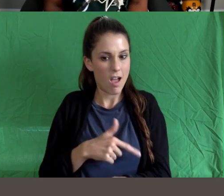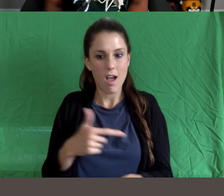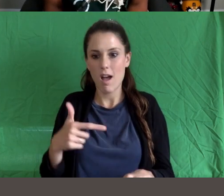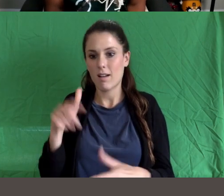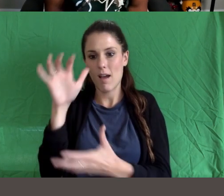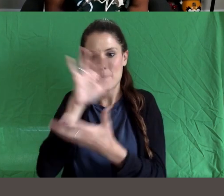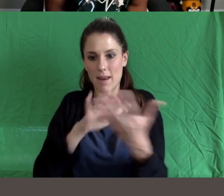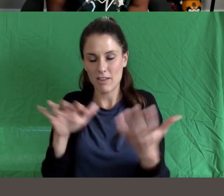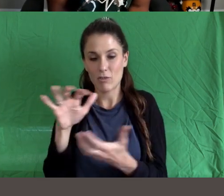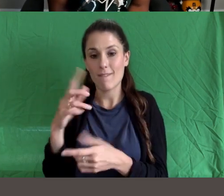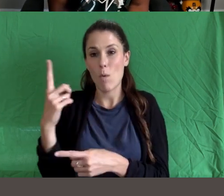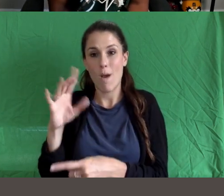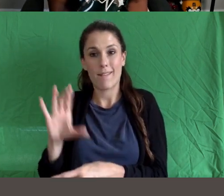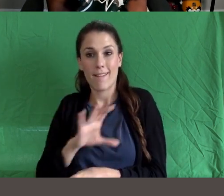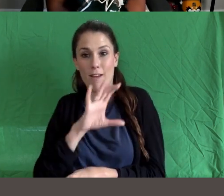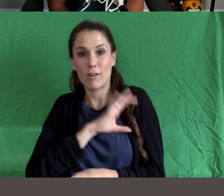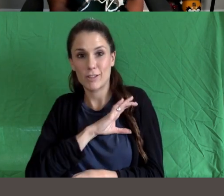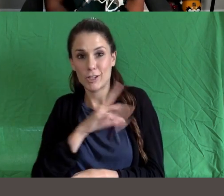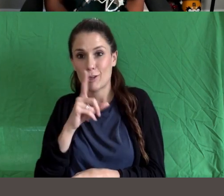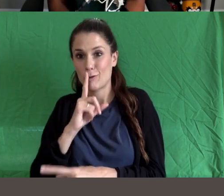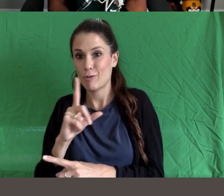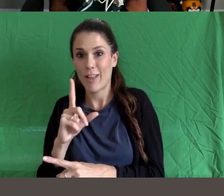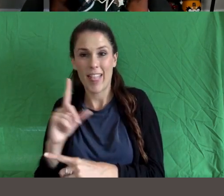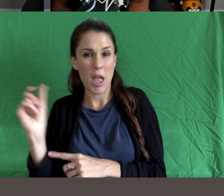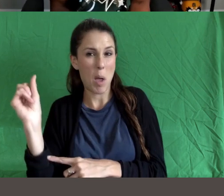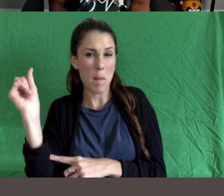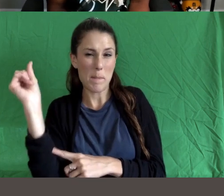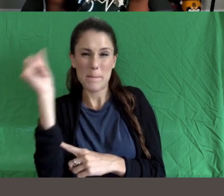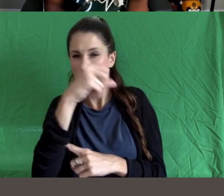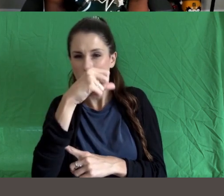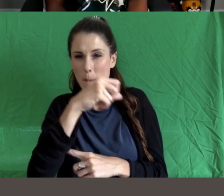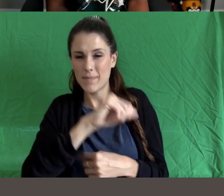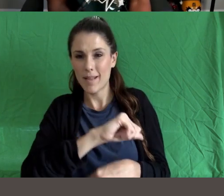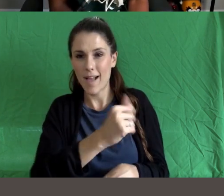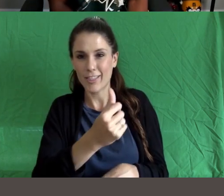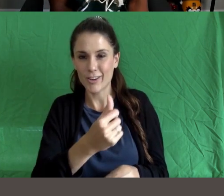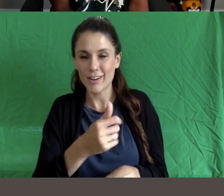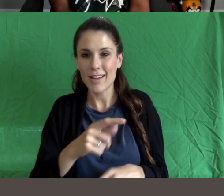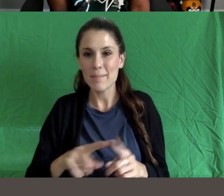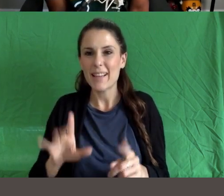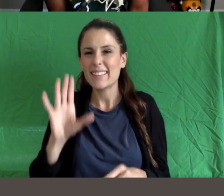one of the characters completely annihilated the other and it seemed like it wasn't even fair.